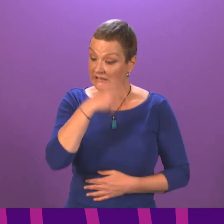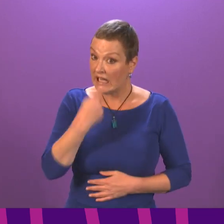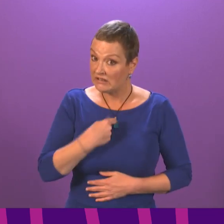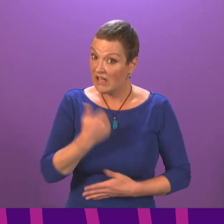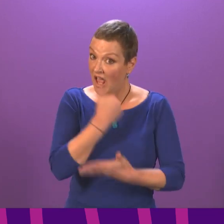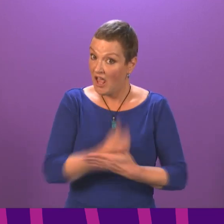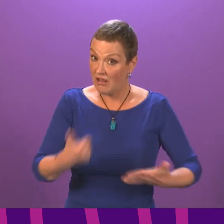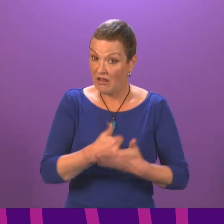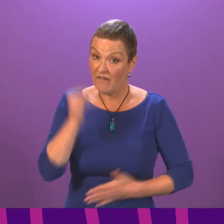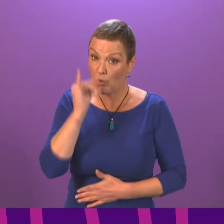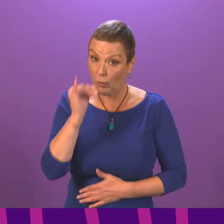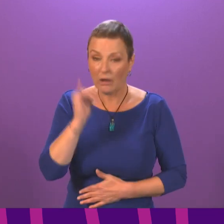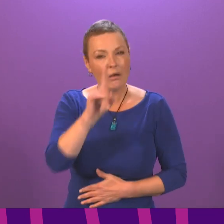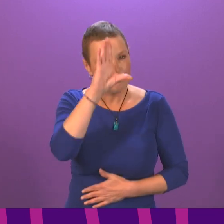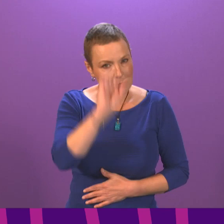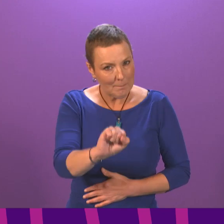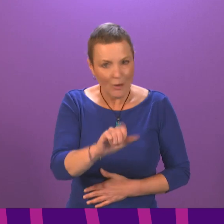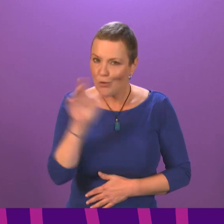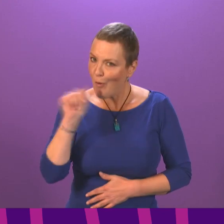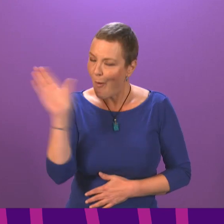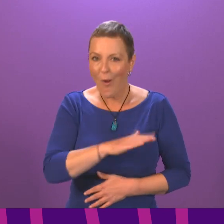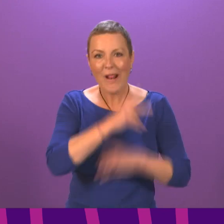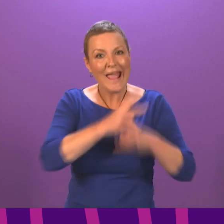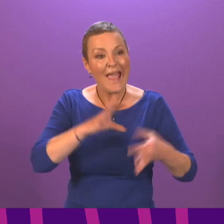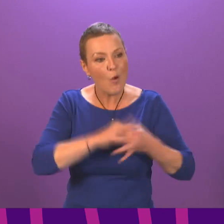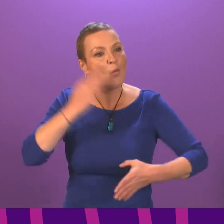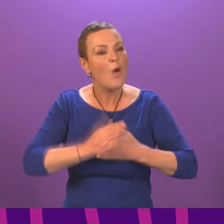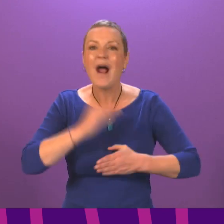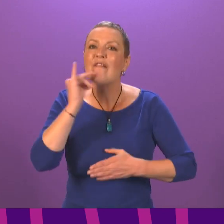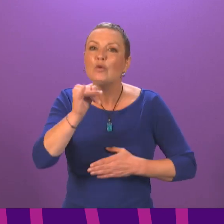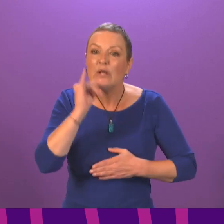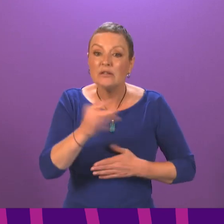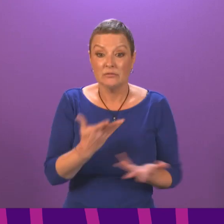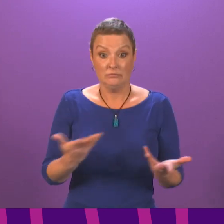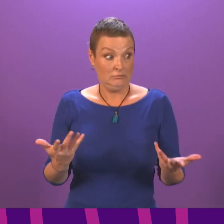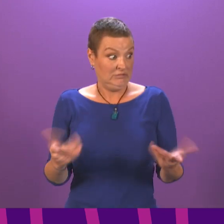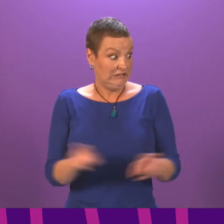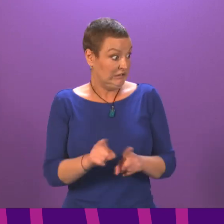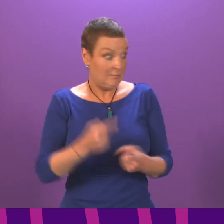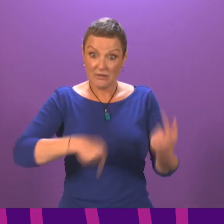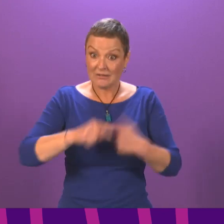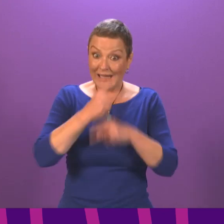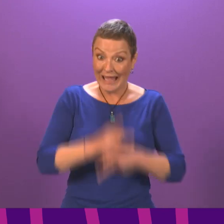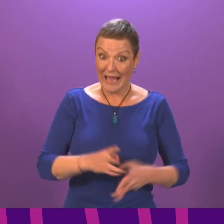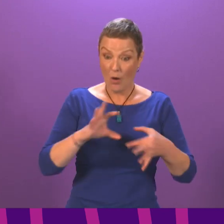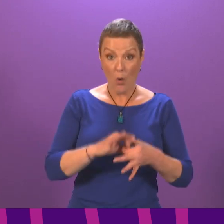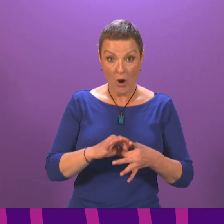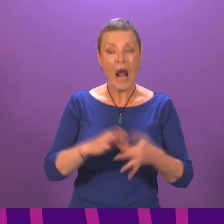care home workers will be at work every week and they, like everybody else, have to consent